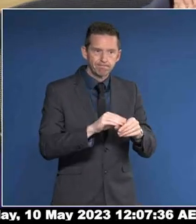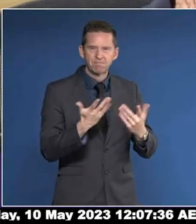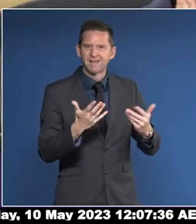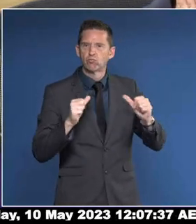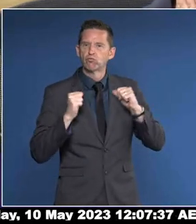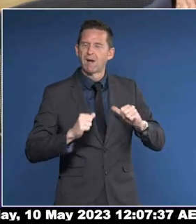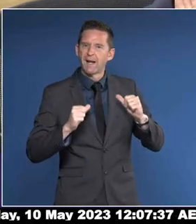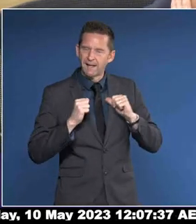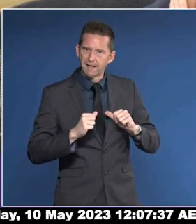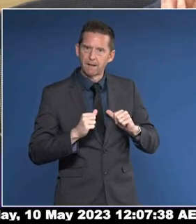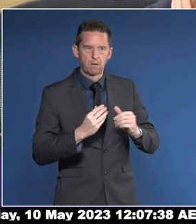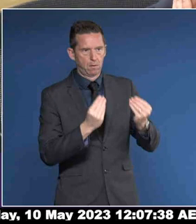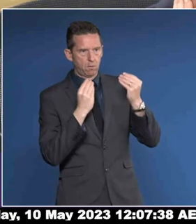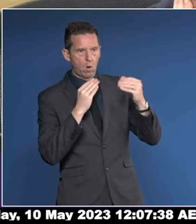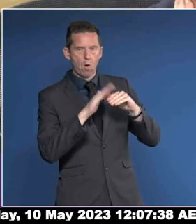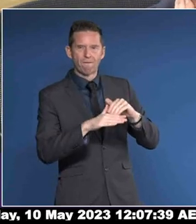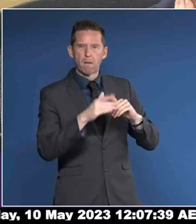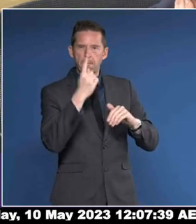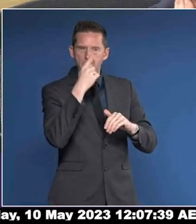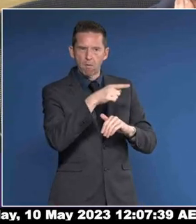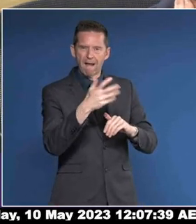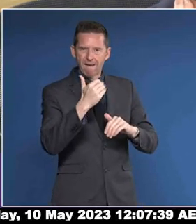people with intellectual disability who are victims of crime?